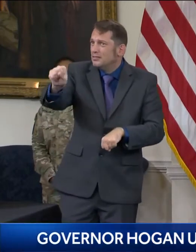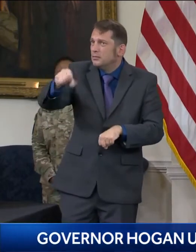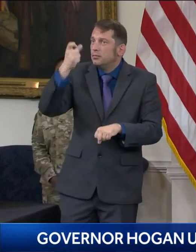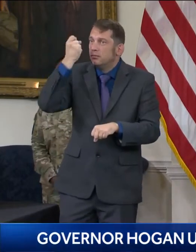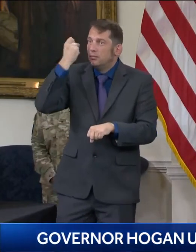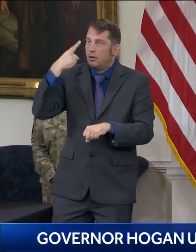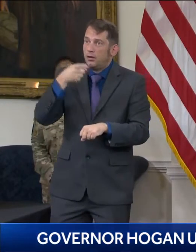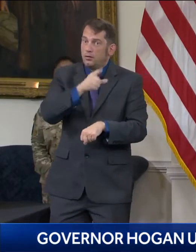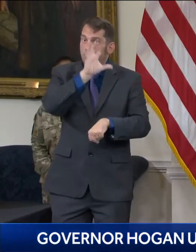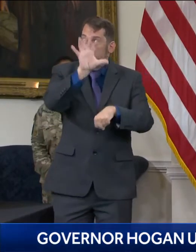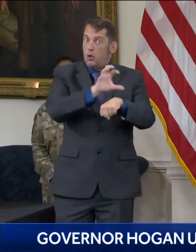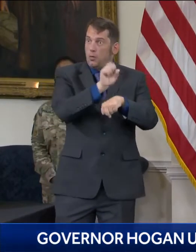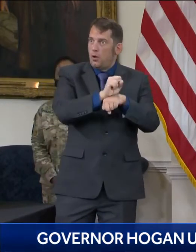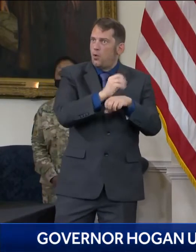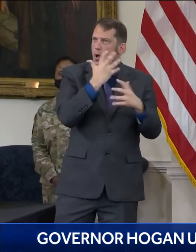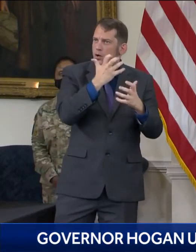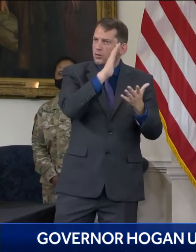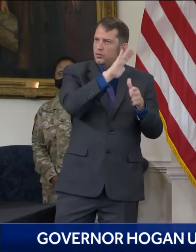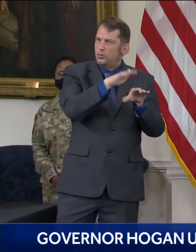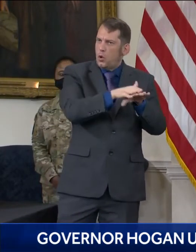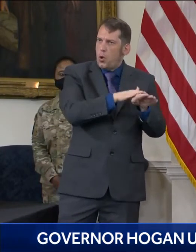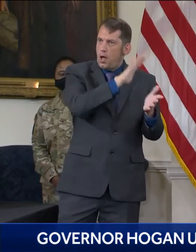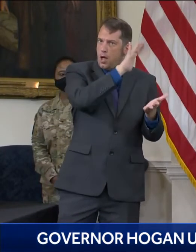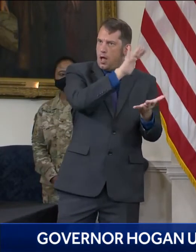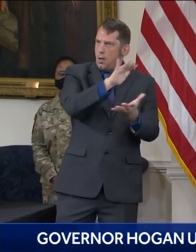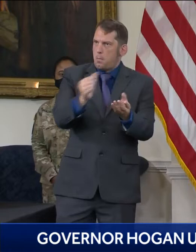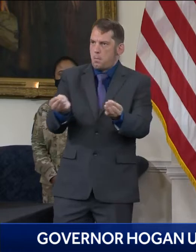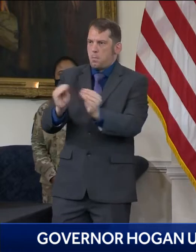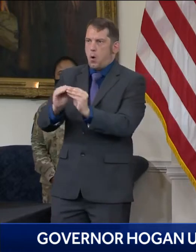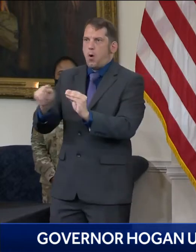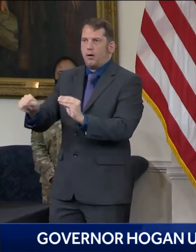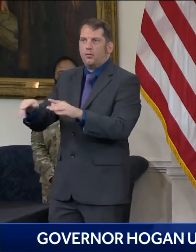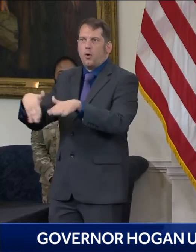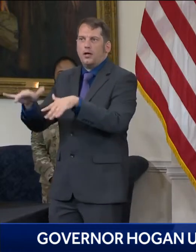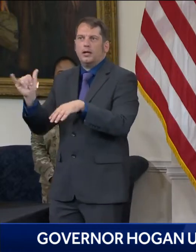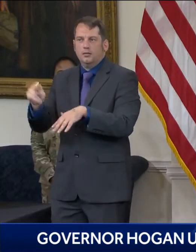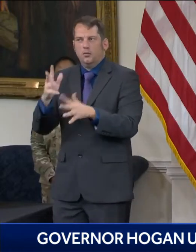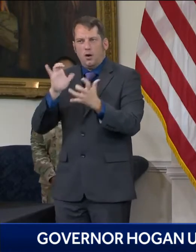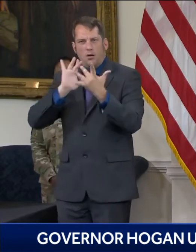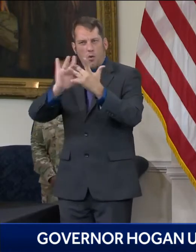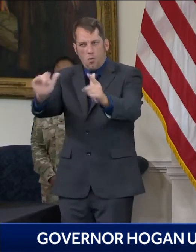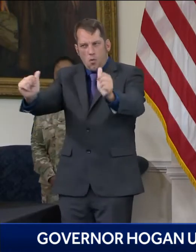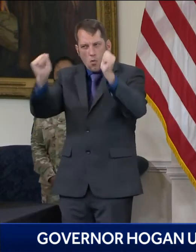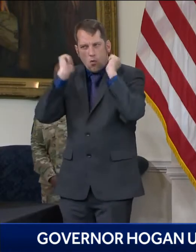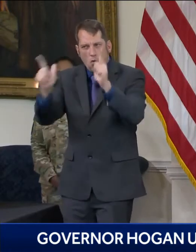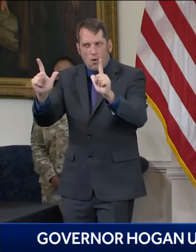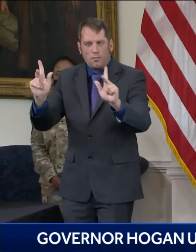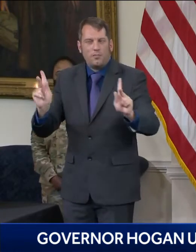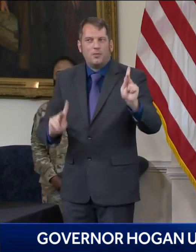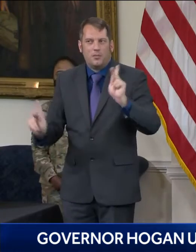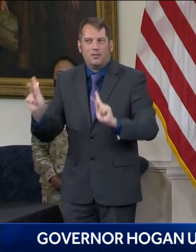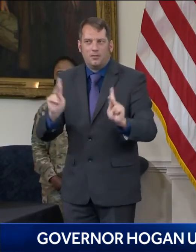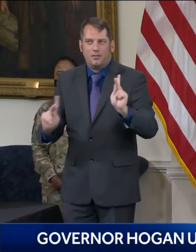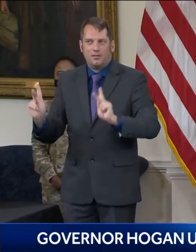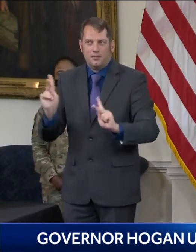RIGHT NOW WE ARE MOVING AT THE SAME PACE BUT HAVING TO DO LOTS OF CREATIVE THINGS TO GET THE SAME NUMBER OF VACCINES DONE